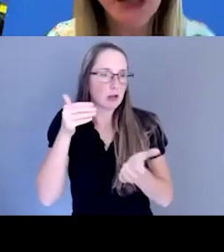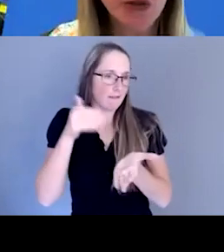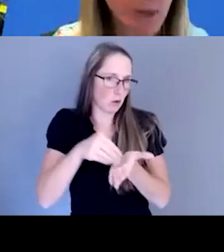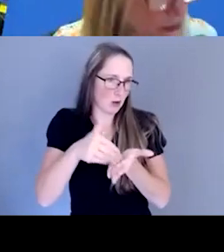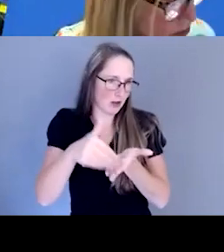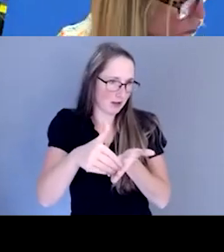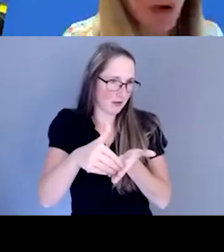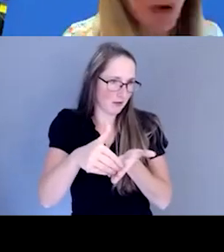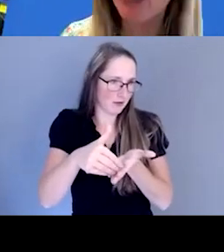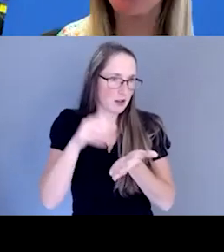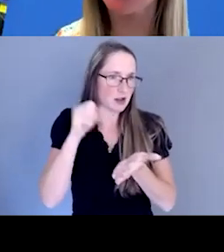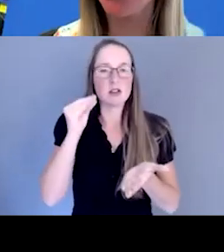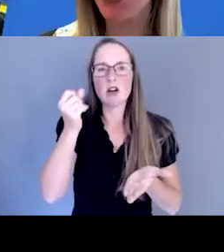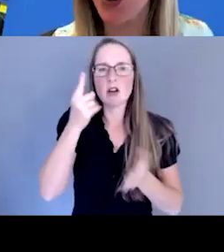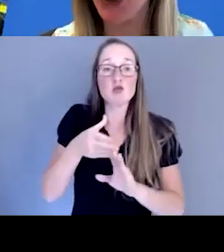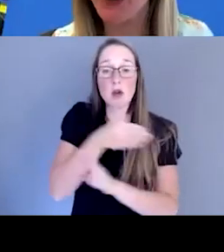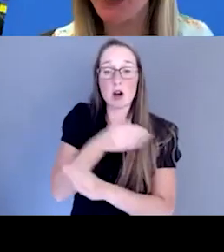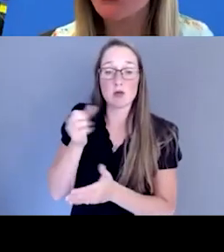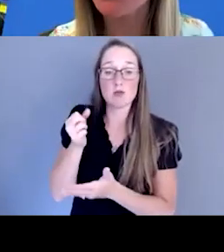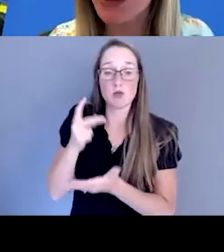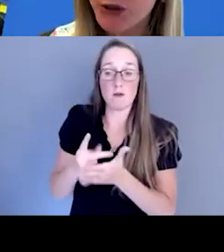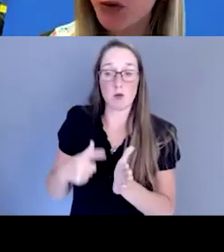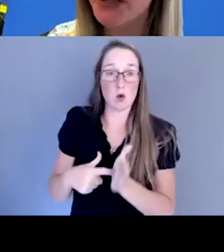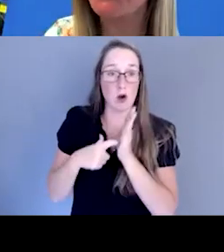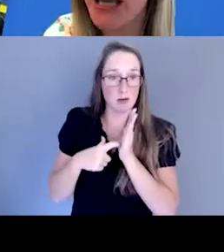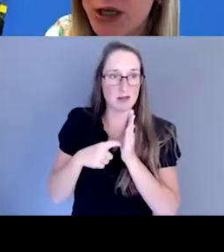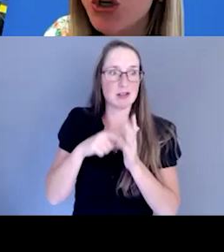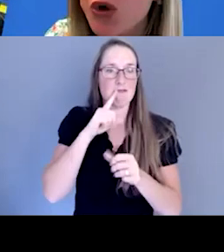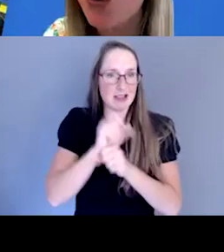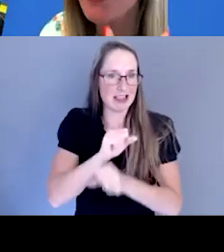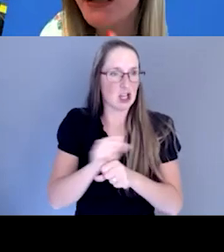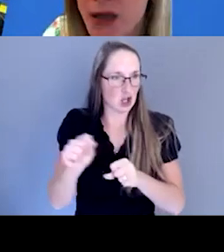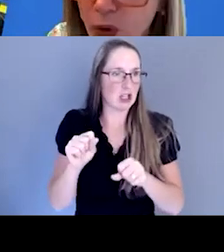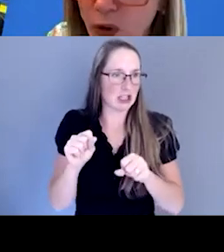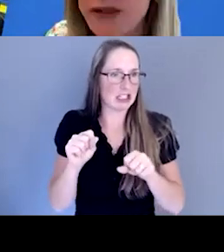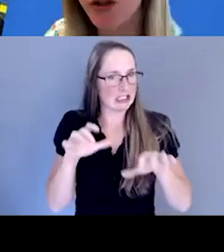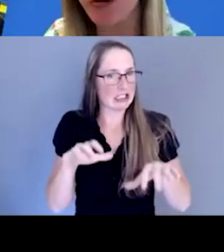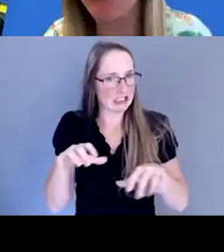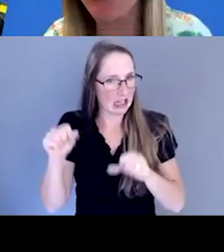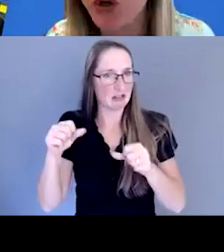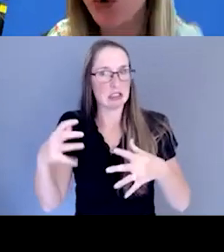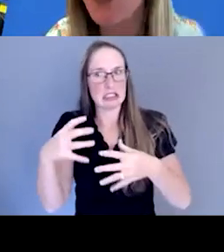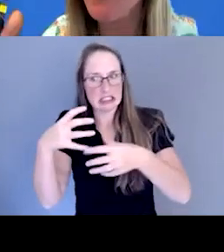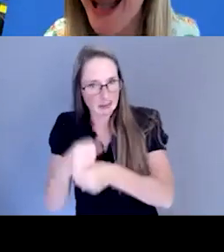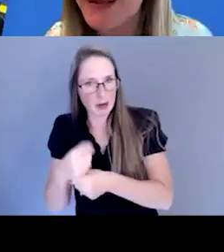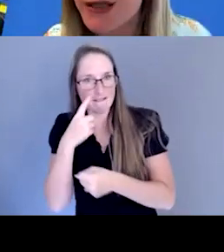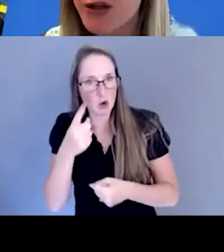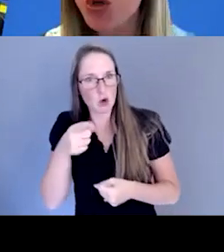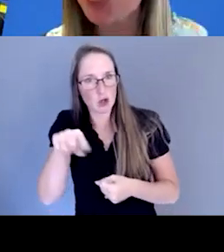The prior approval requirements literally take you, summarize those for you and send you